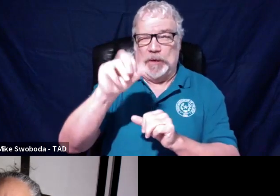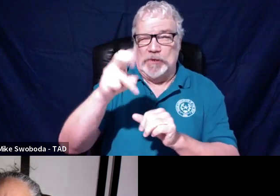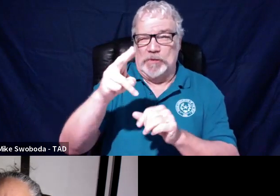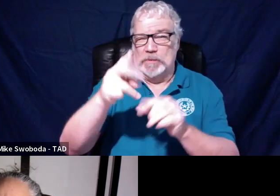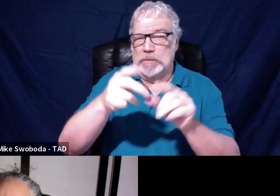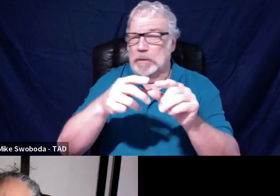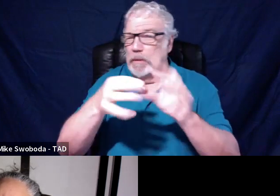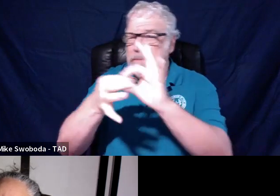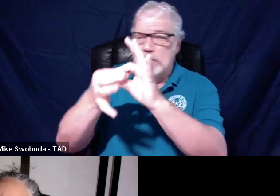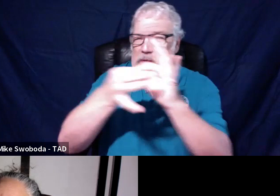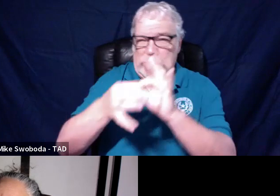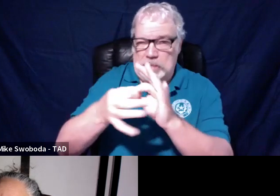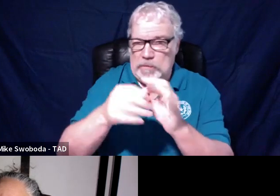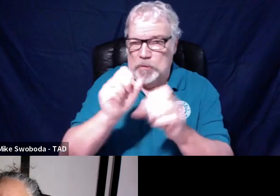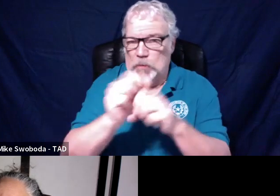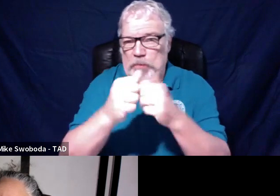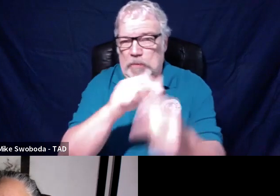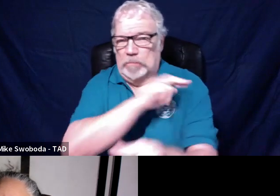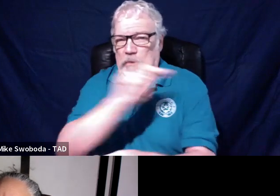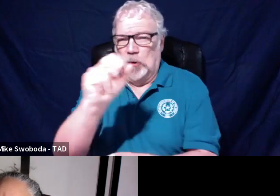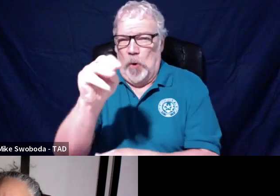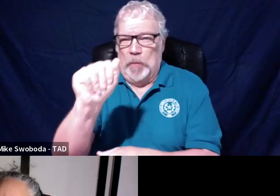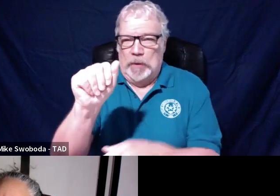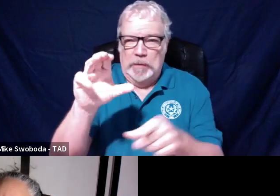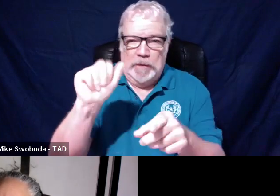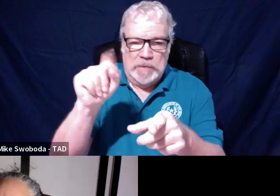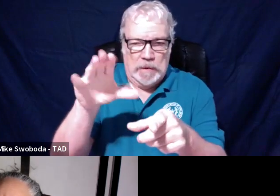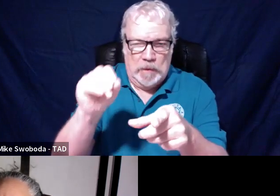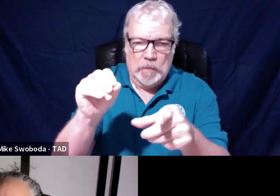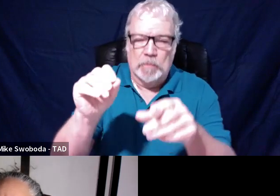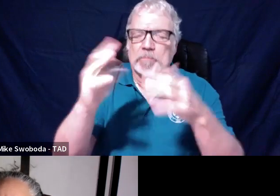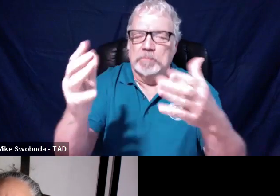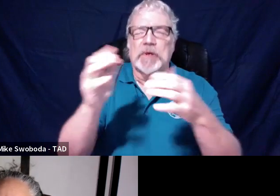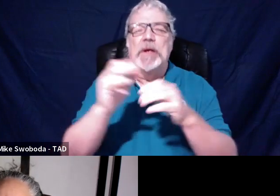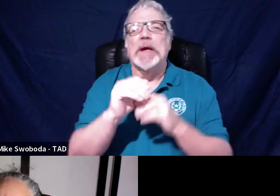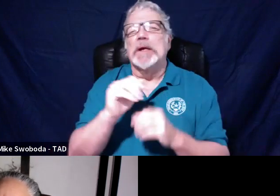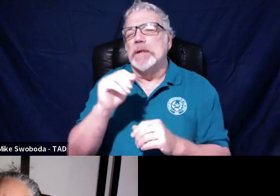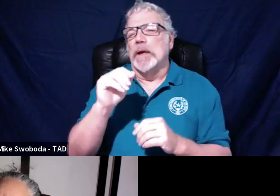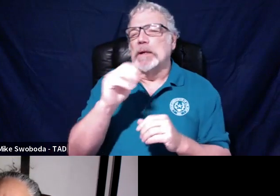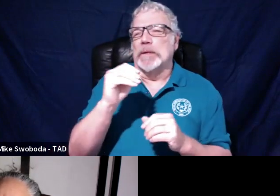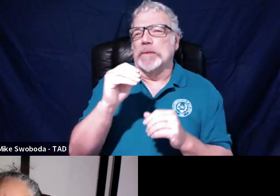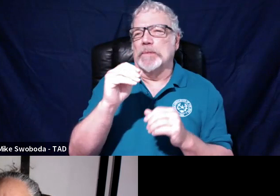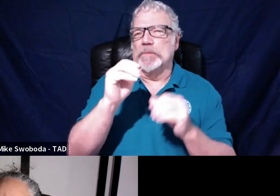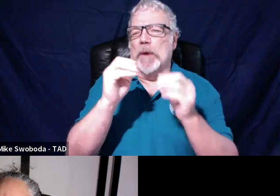for the Texans who are Deaf and hard of hearing. We do that through